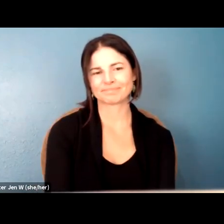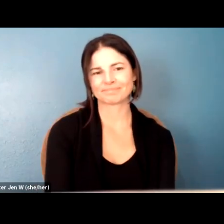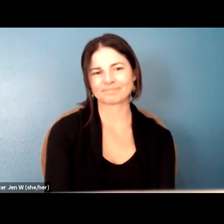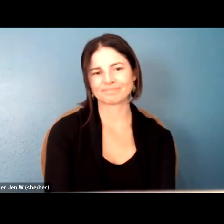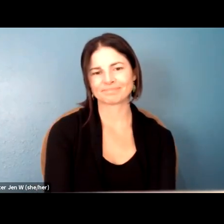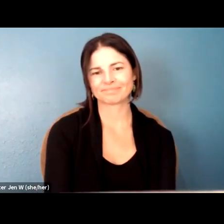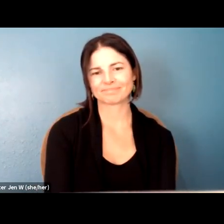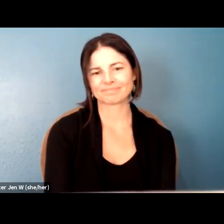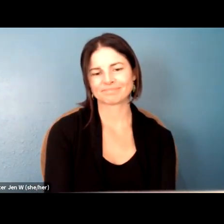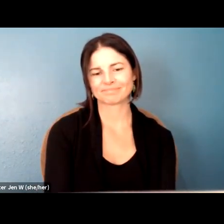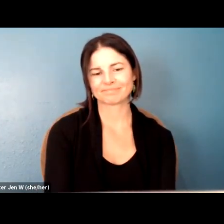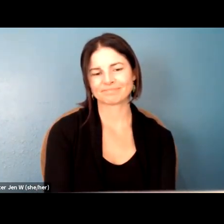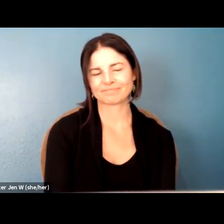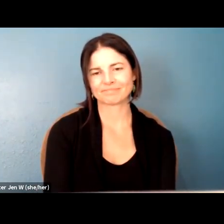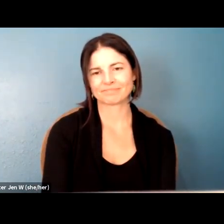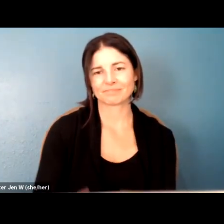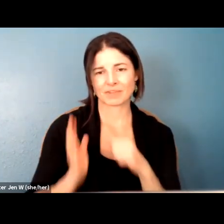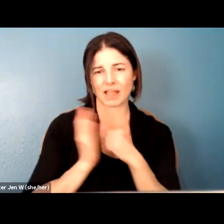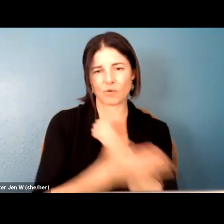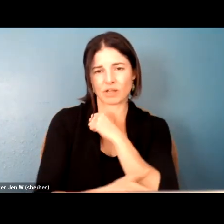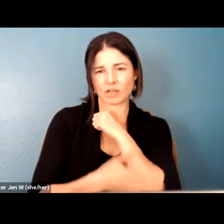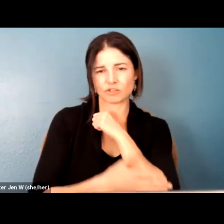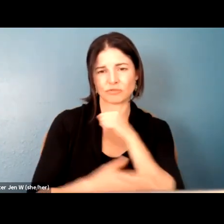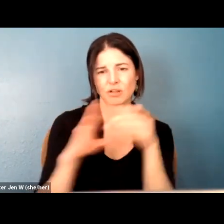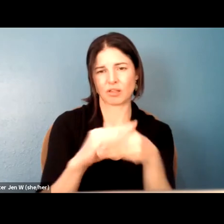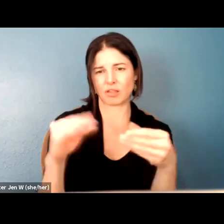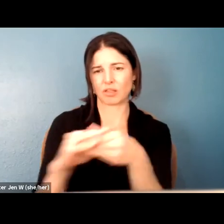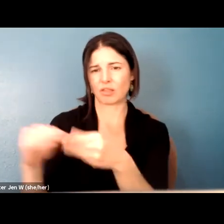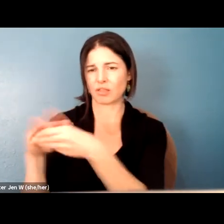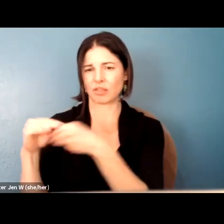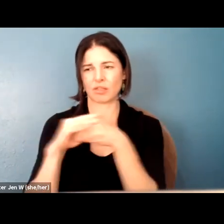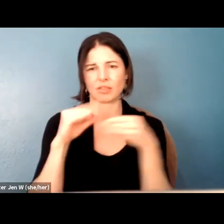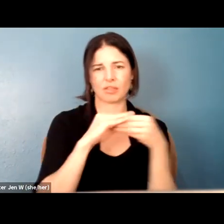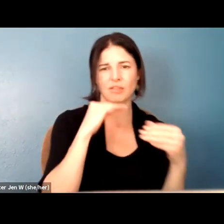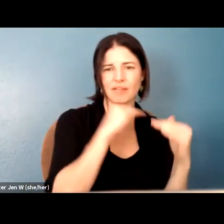The nation tells these lies while deporting Haitian peoples